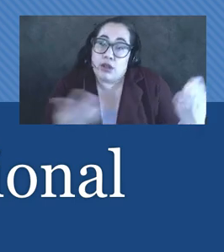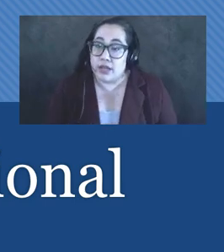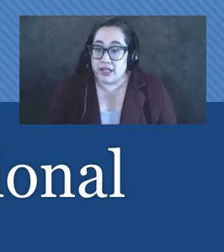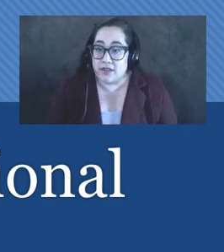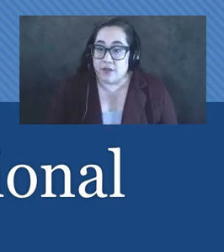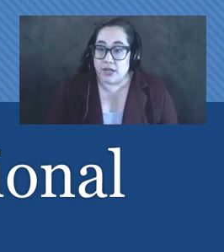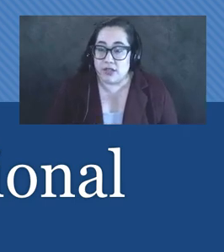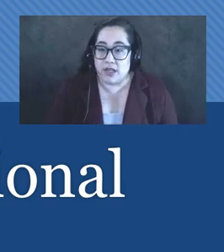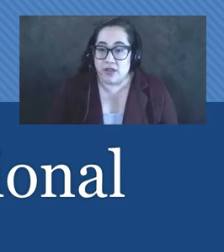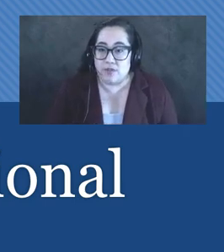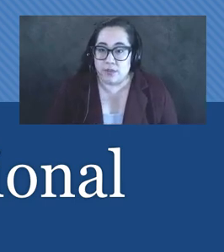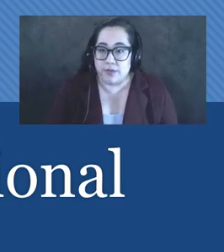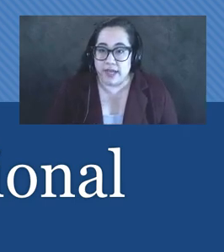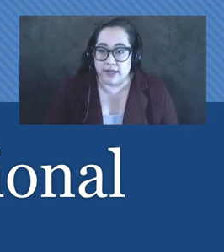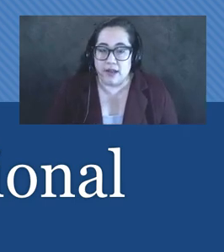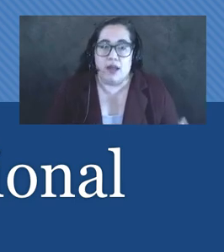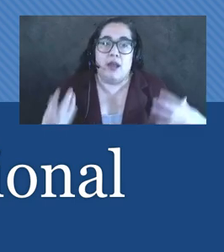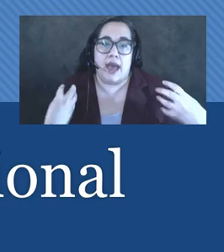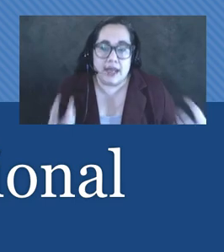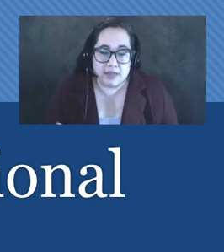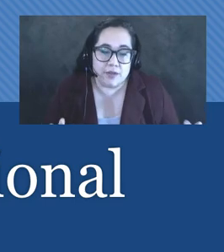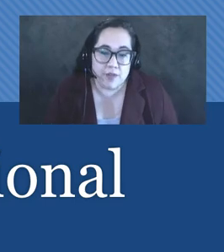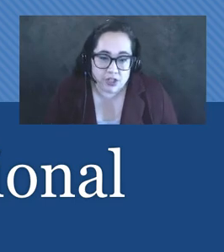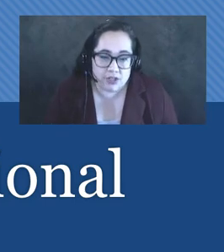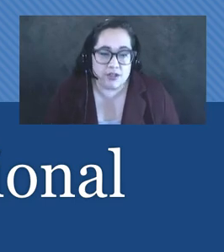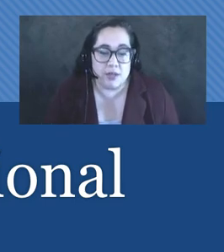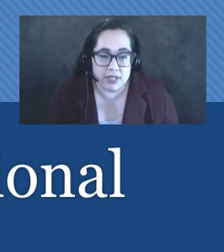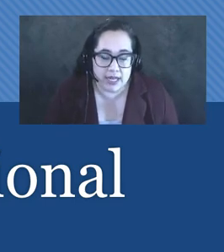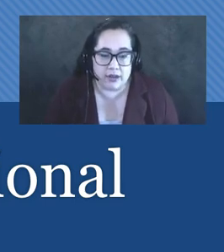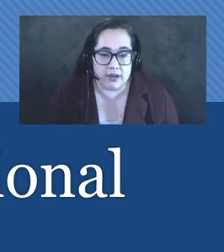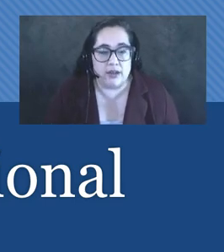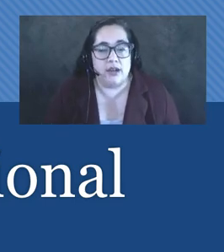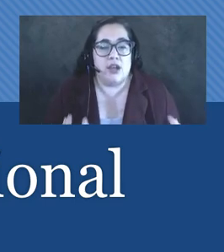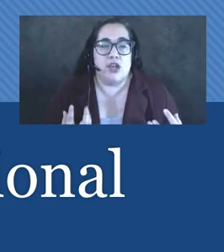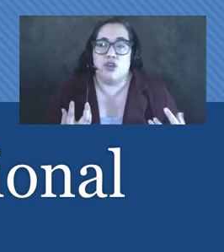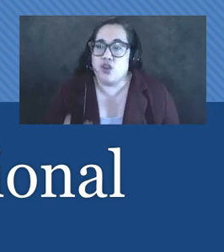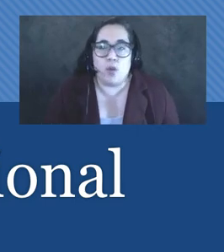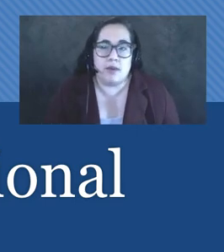Look at the information that you've been provided as a professional communicator you don't want to